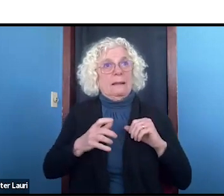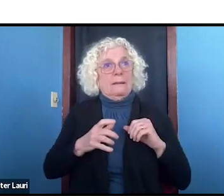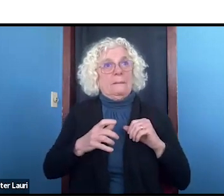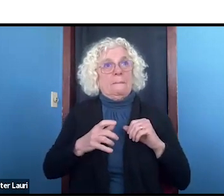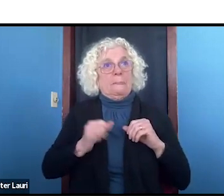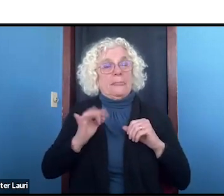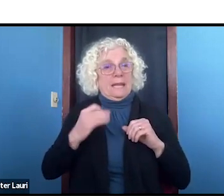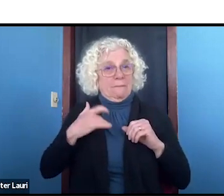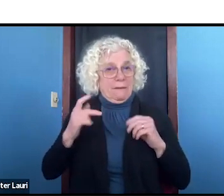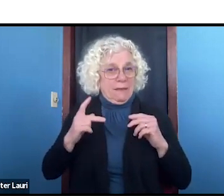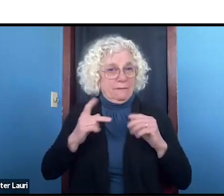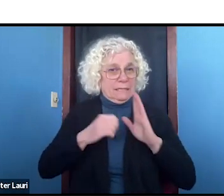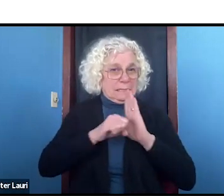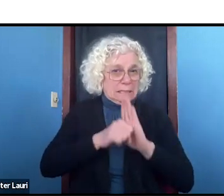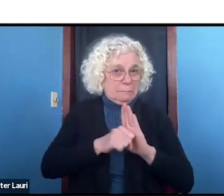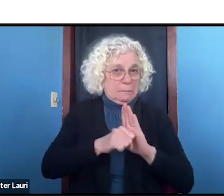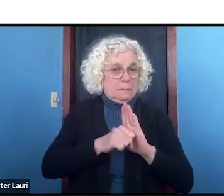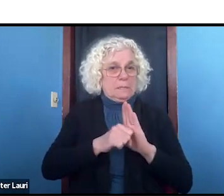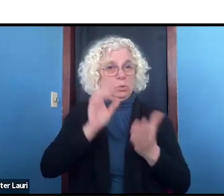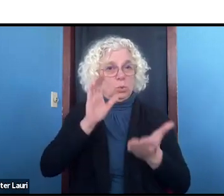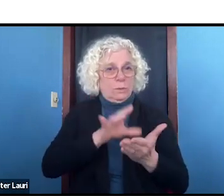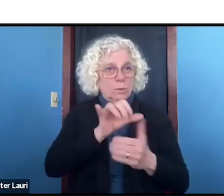to resolve difficulties in the interpersonal relationships,